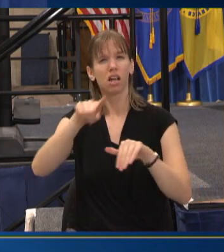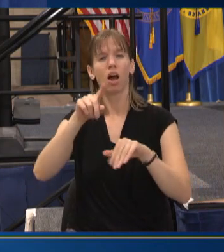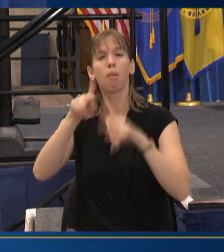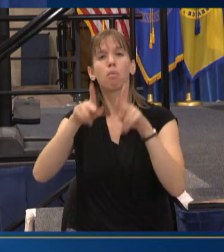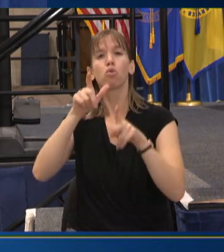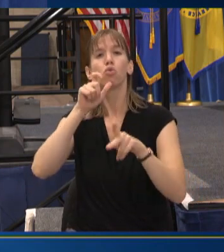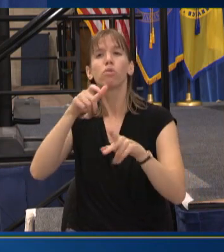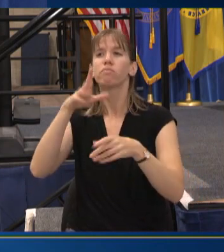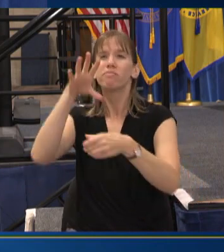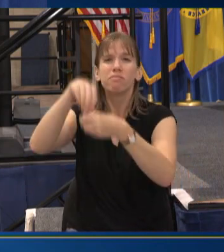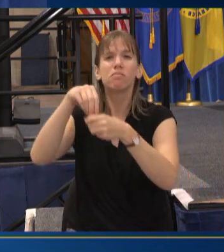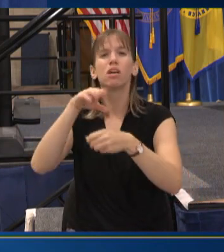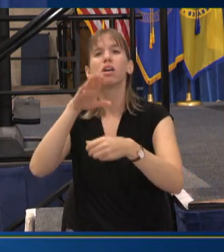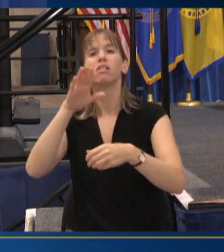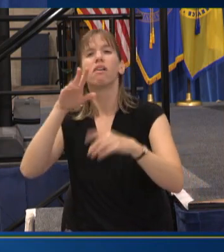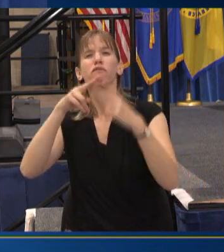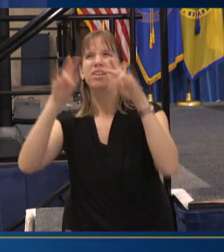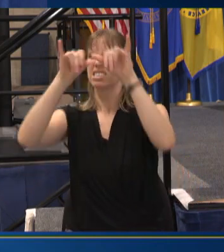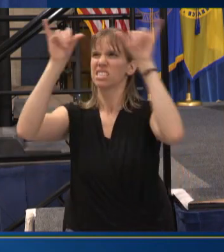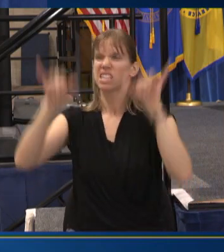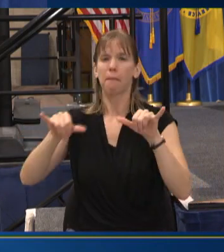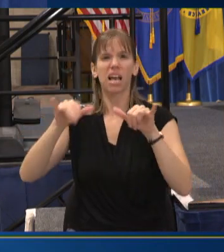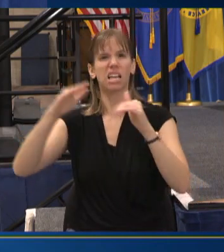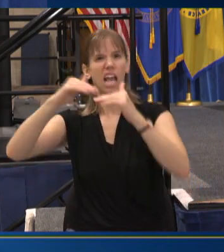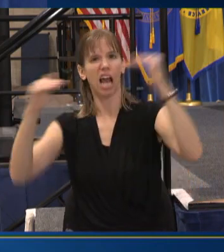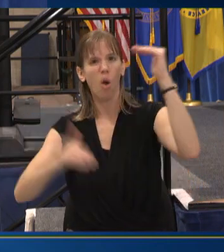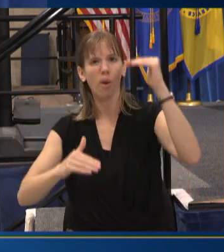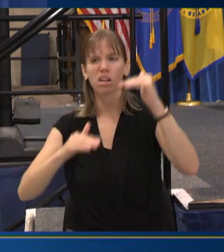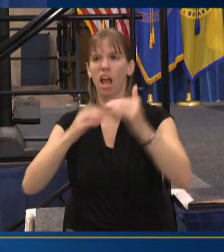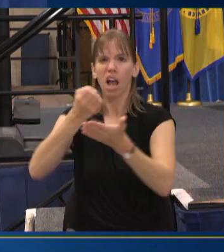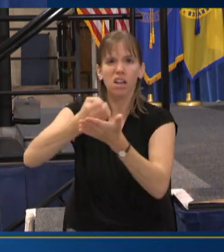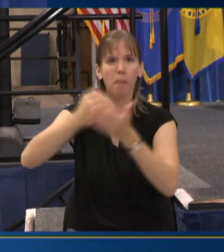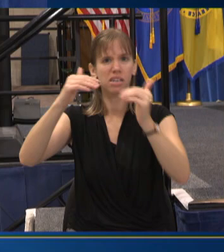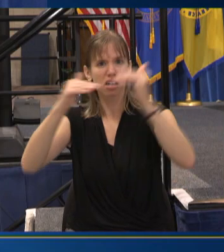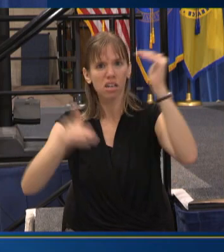inequities and exacerbate existing health disparities.